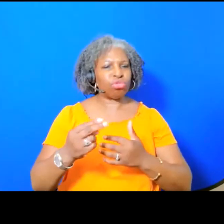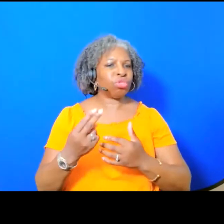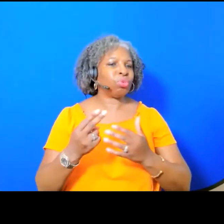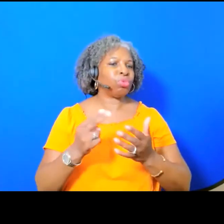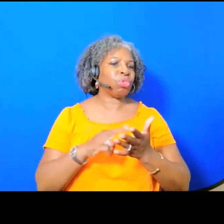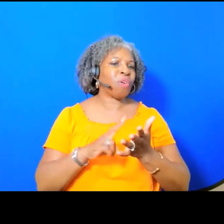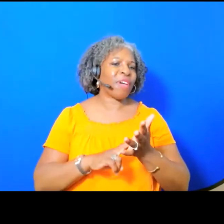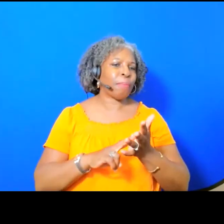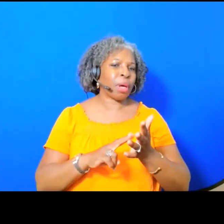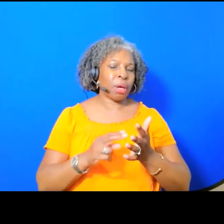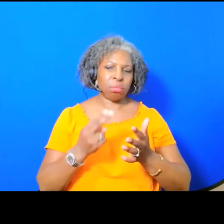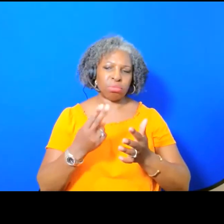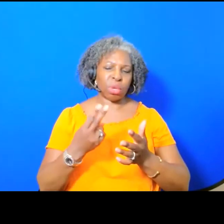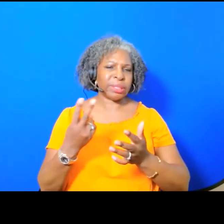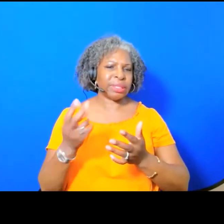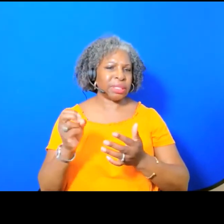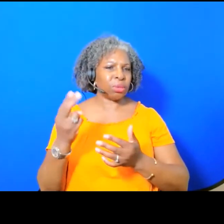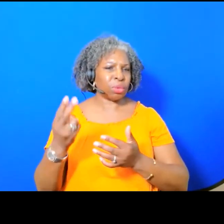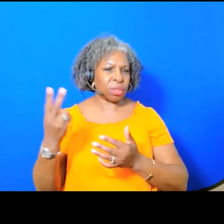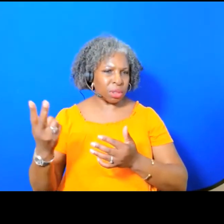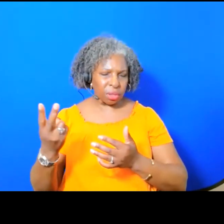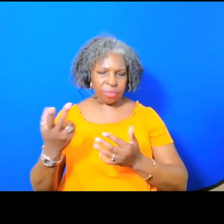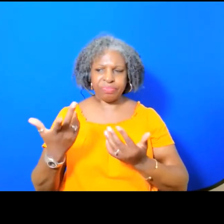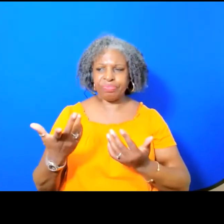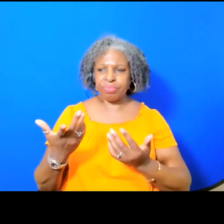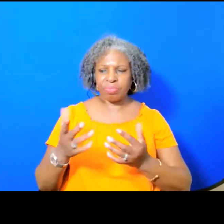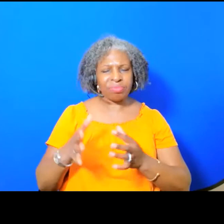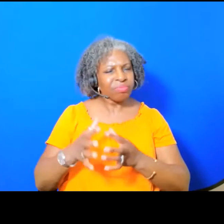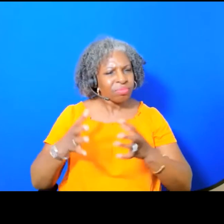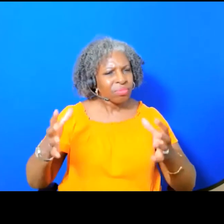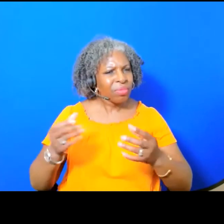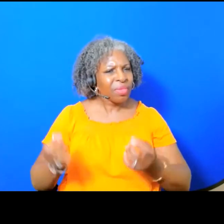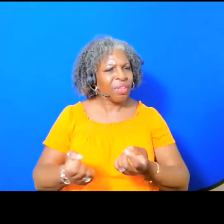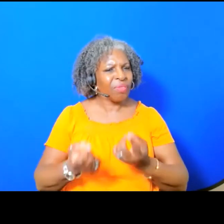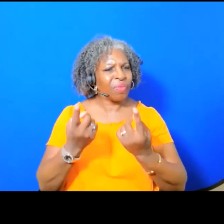By the “expanded field” we mean the work that happens at the intersection of contemporary art